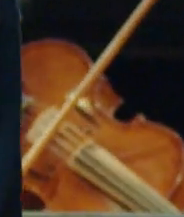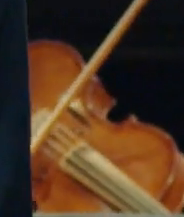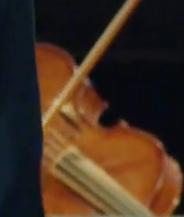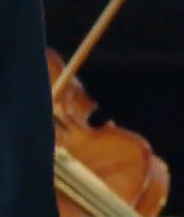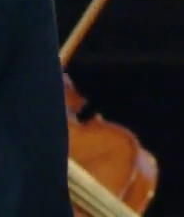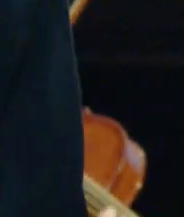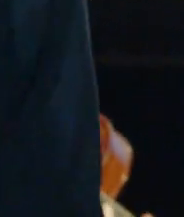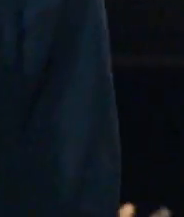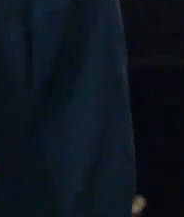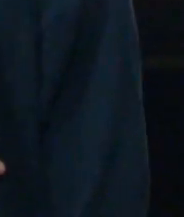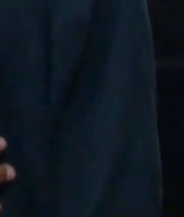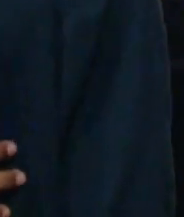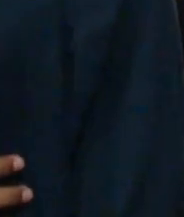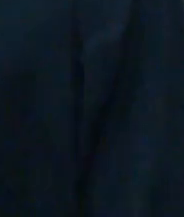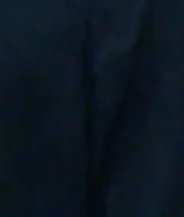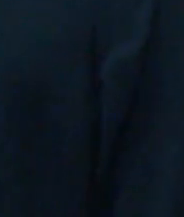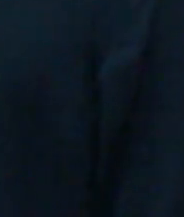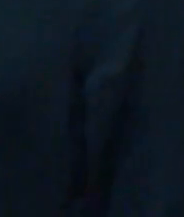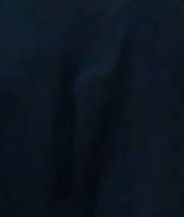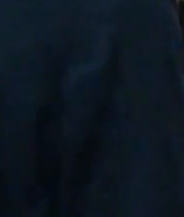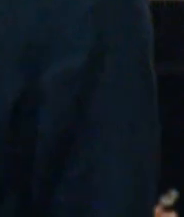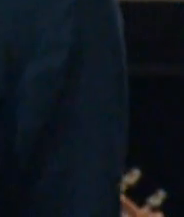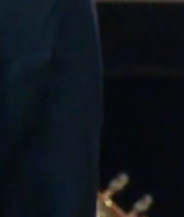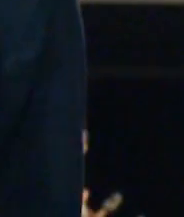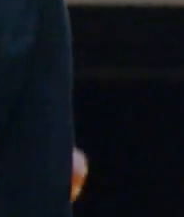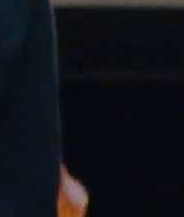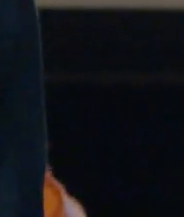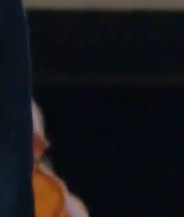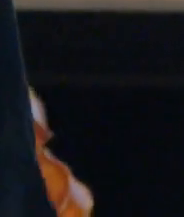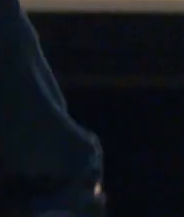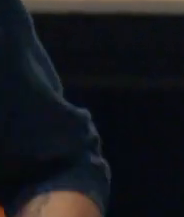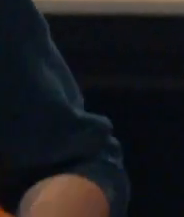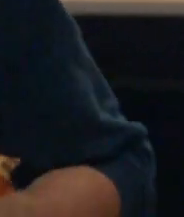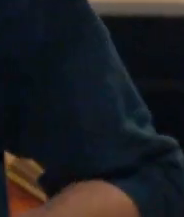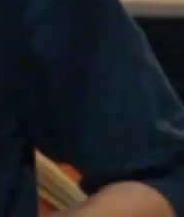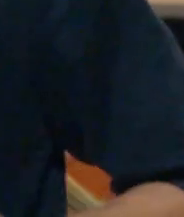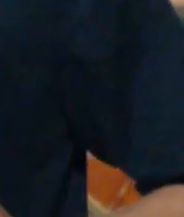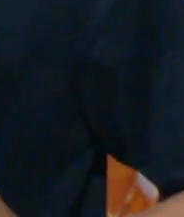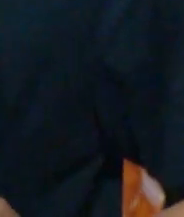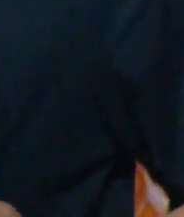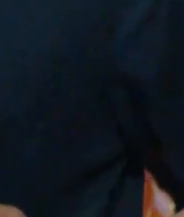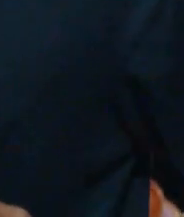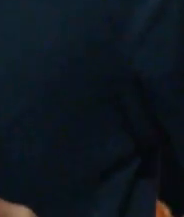You don't believe me?# #I get that it seems so unfair cause